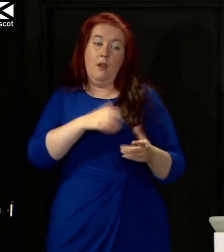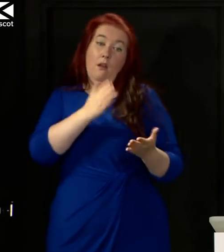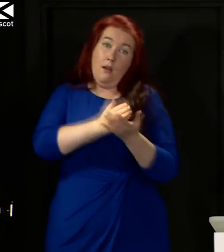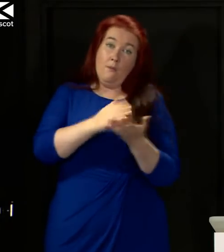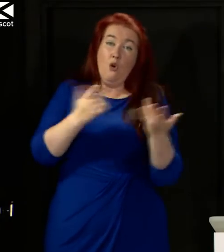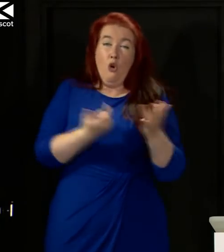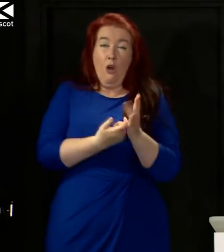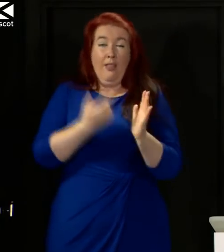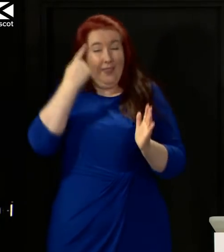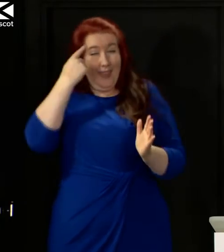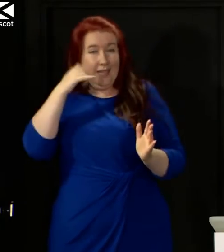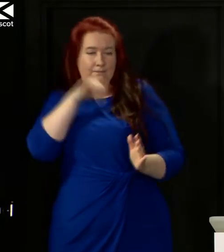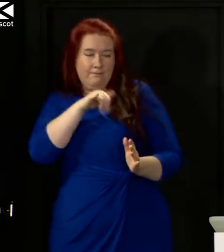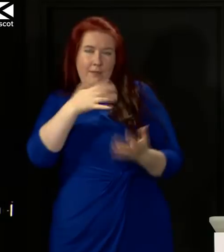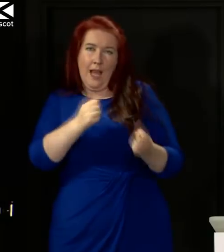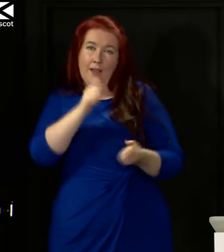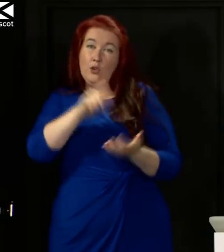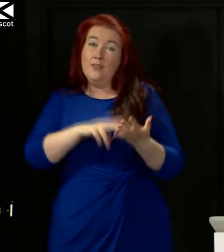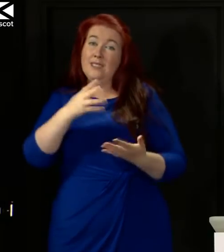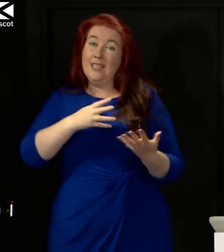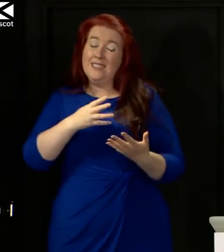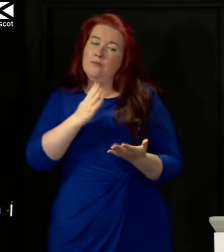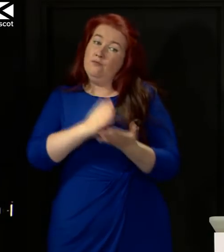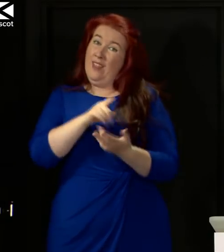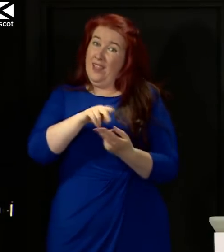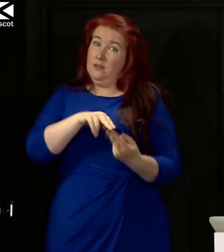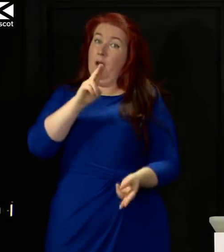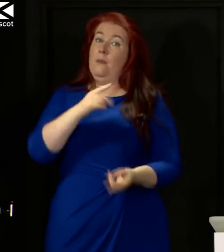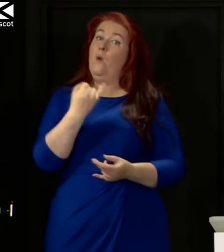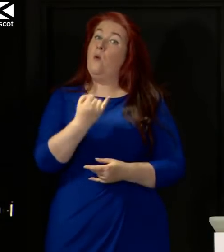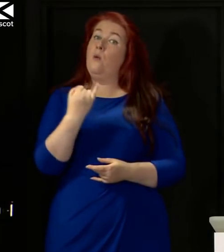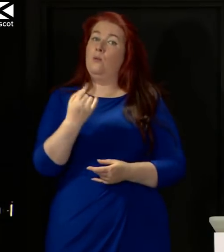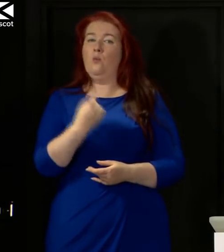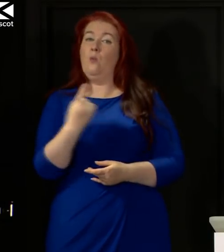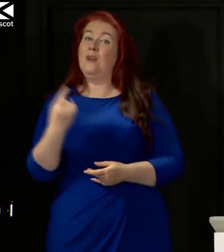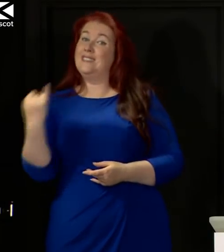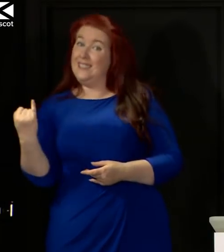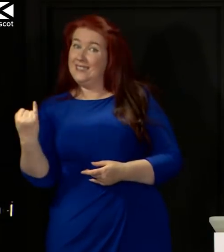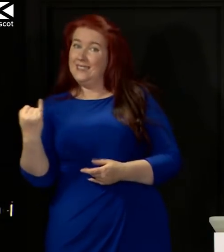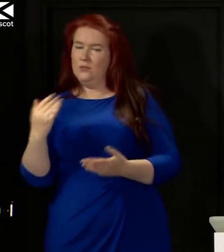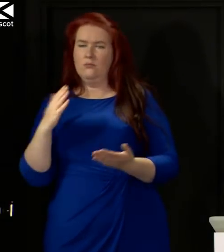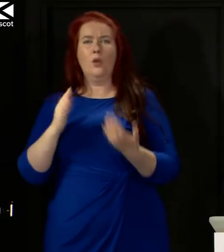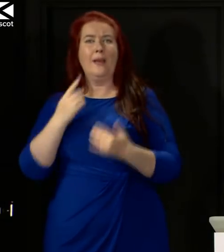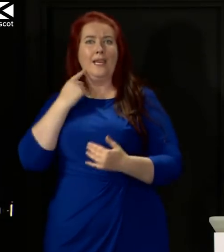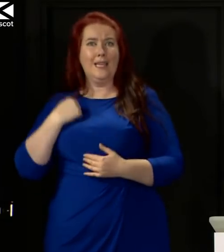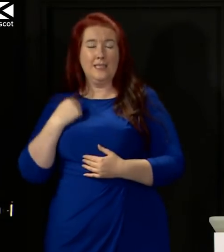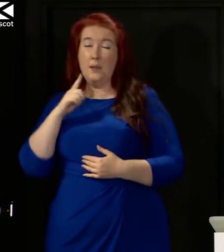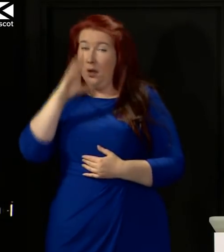represents a total increase of 116 from yesterday - but let me stress that there is a reduction